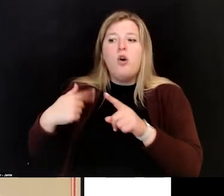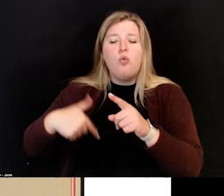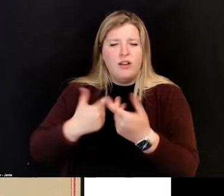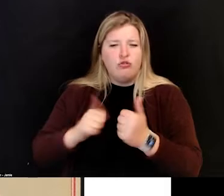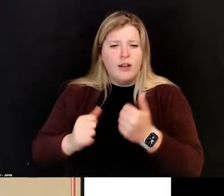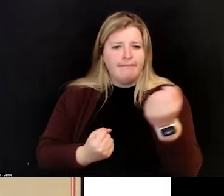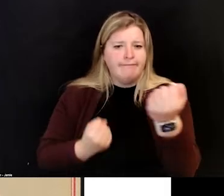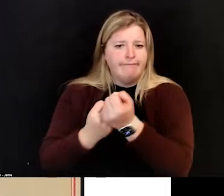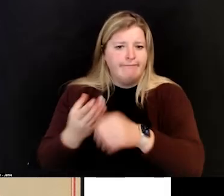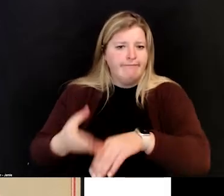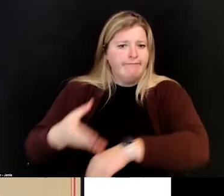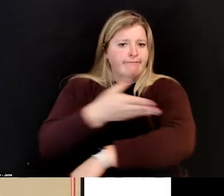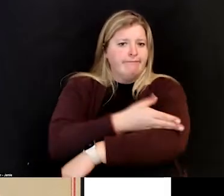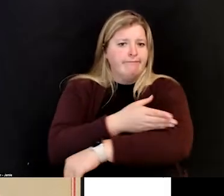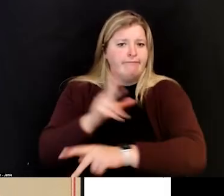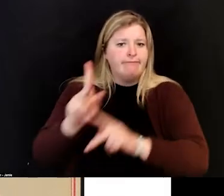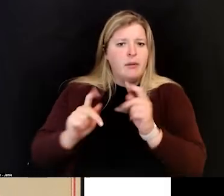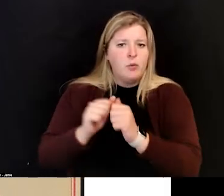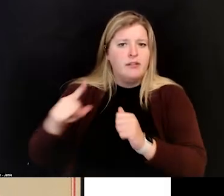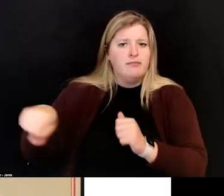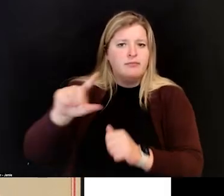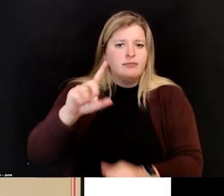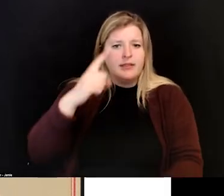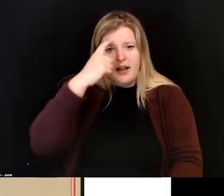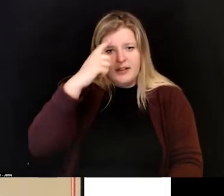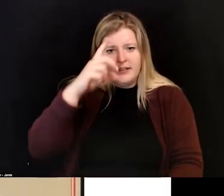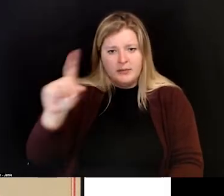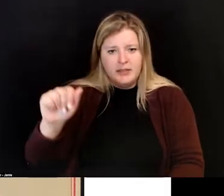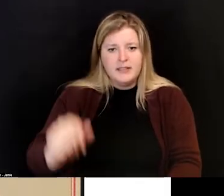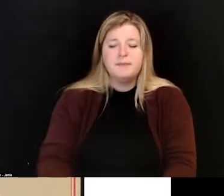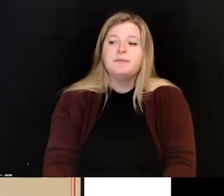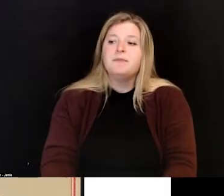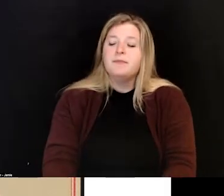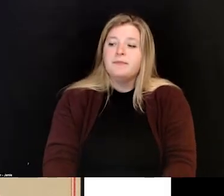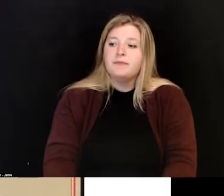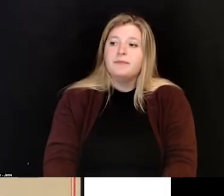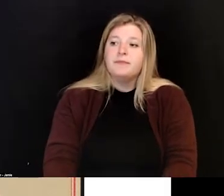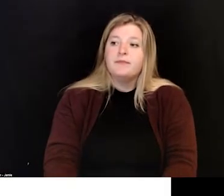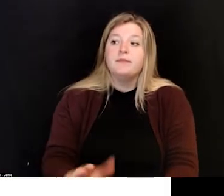with cognitive disabilities. If you go to the next slide.